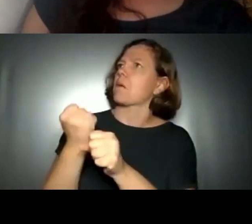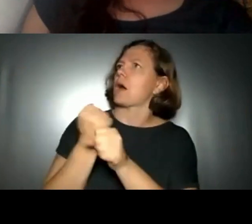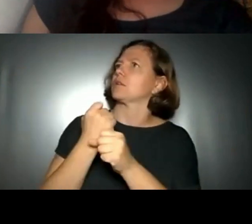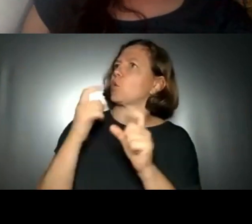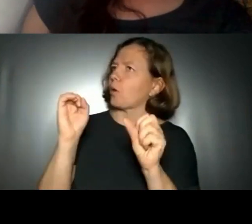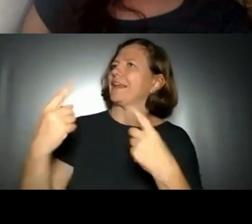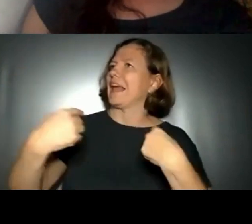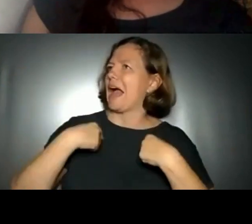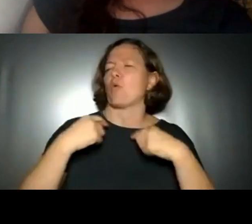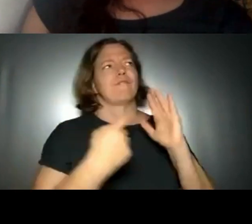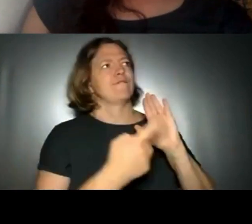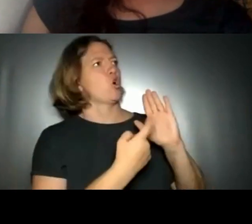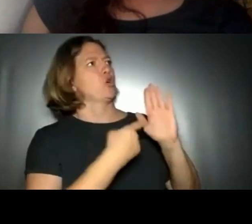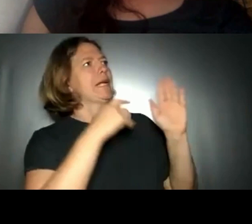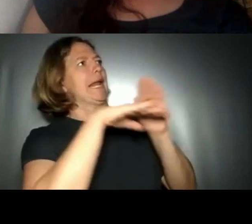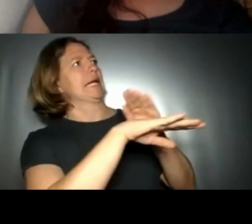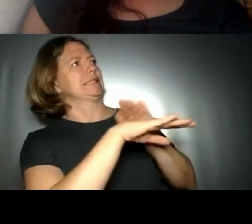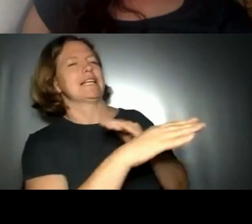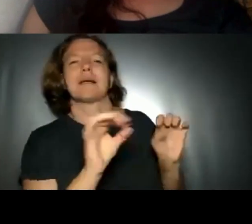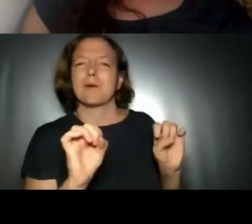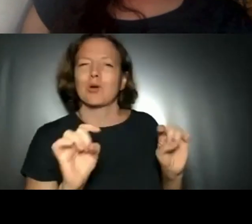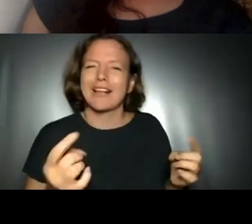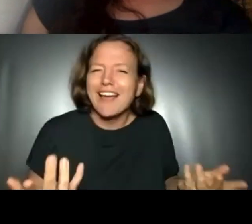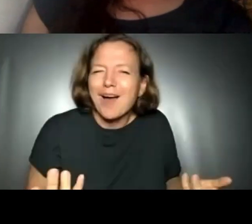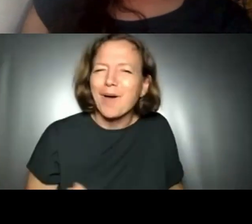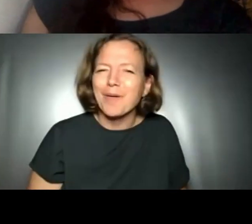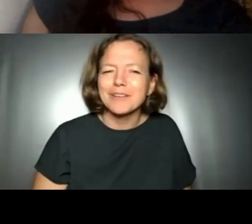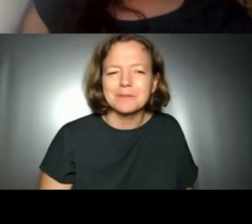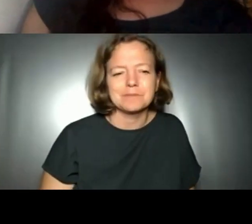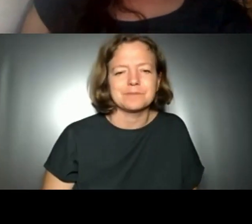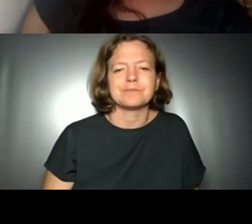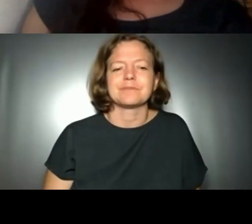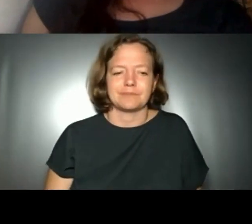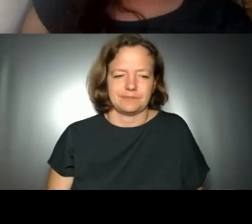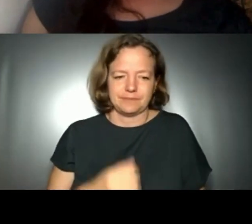Nina Mühlemann: Yeah. And then as we are speaking of safety, there was this other question